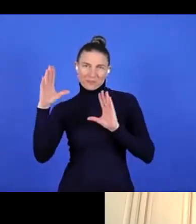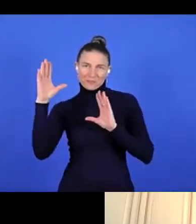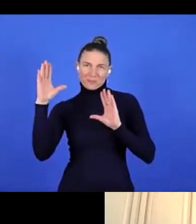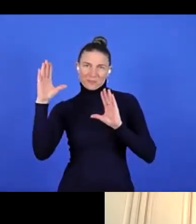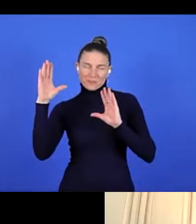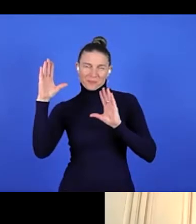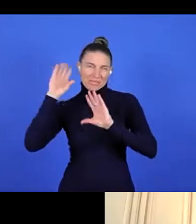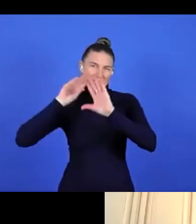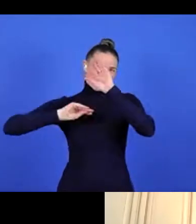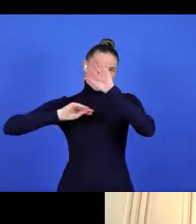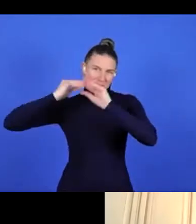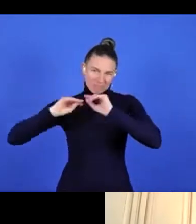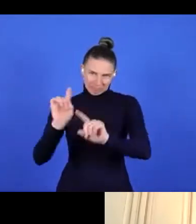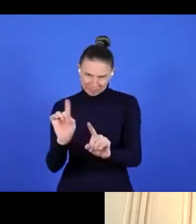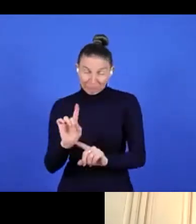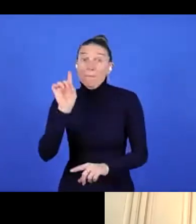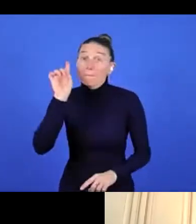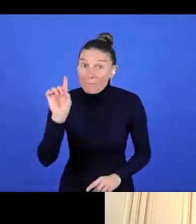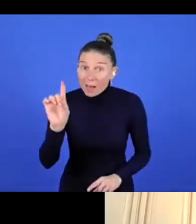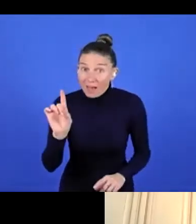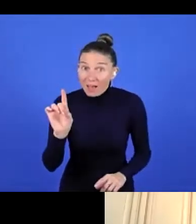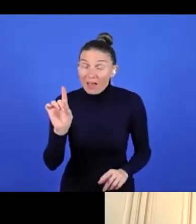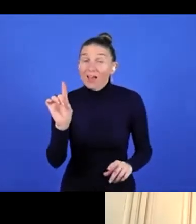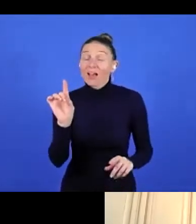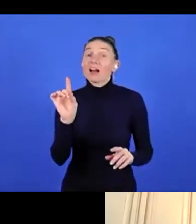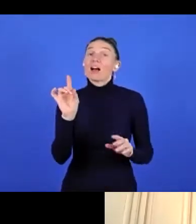about my personal experience in this regard. But I wanted